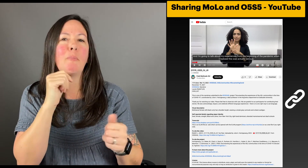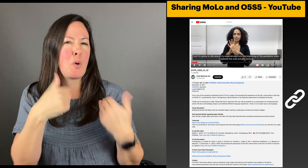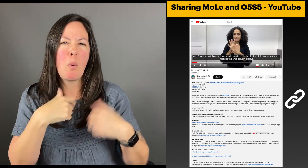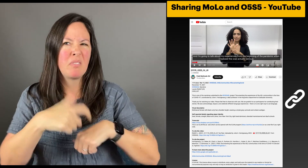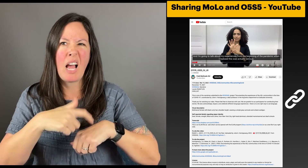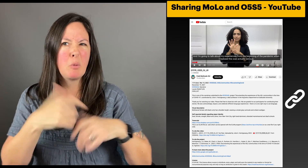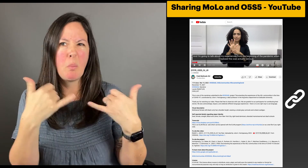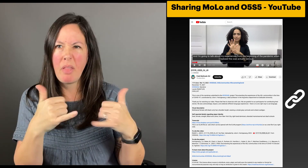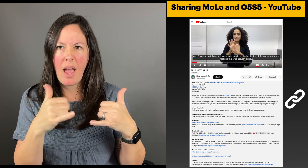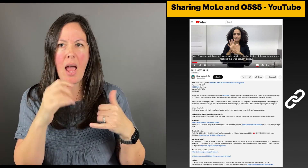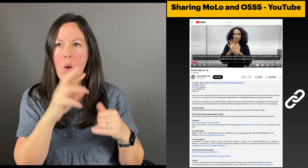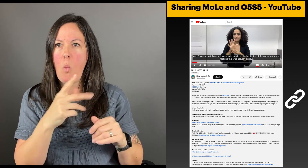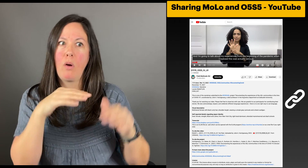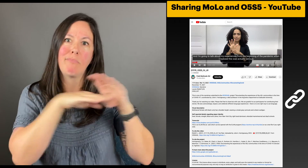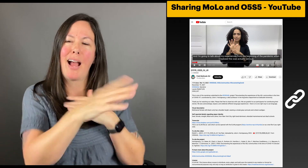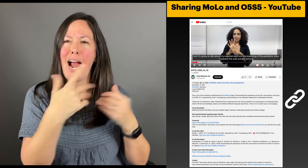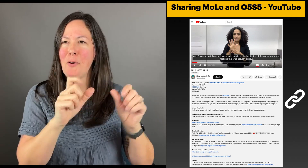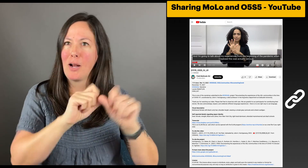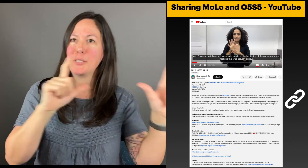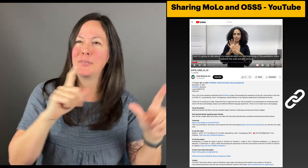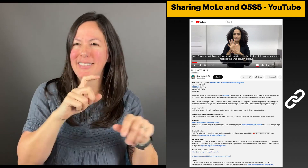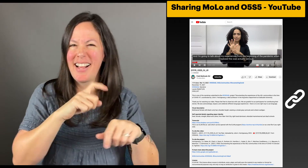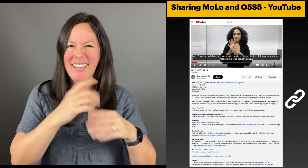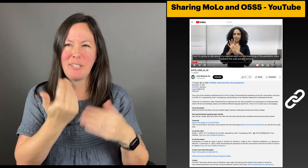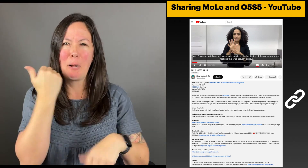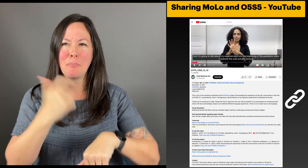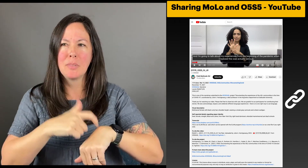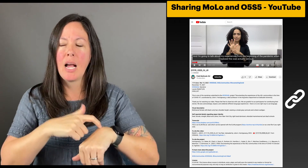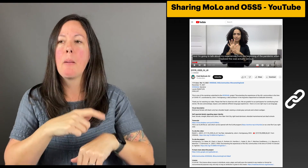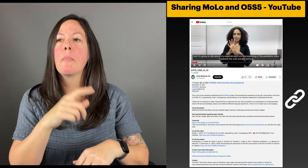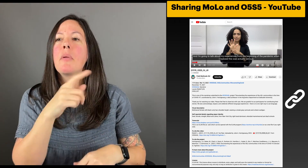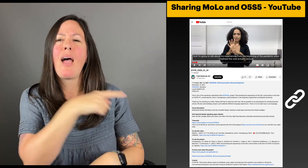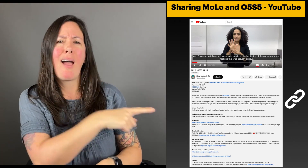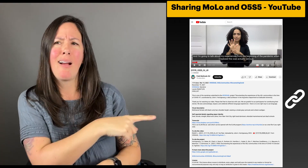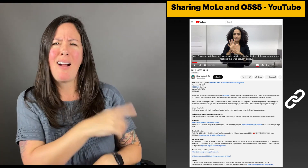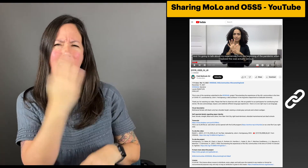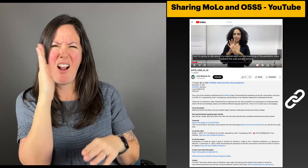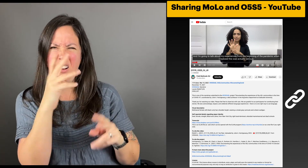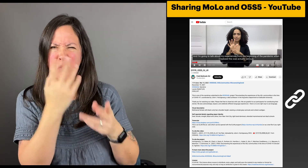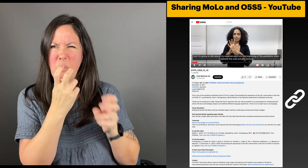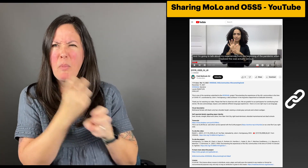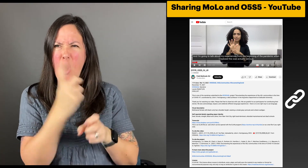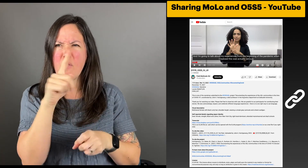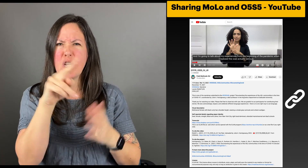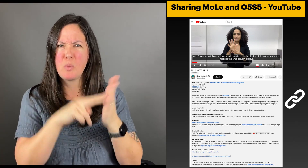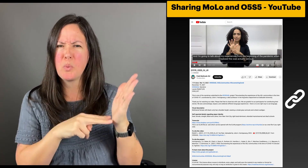access I want to take a closer look at a YouTube video one of the YouTube videos